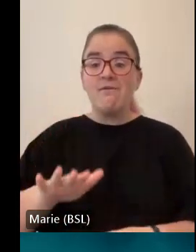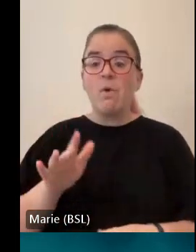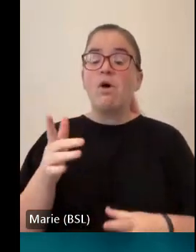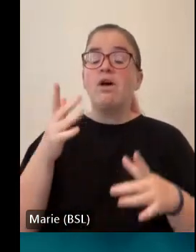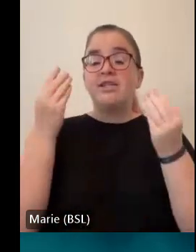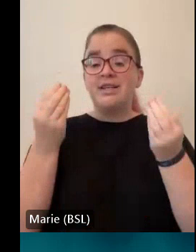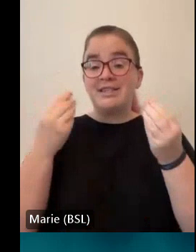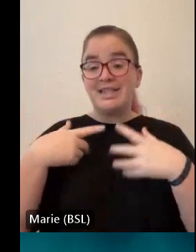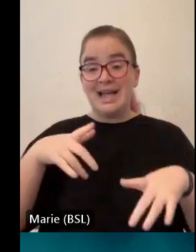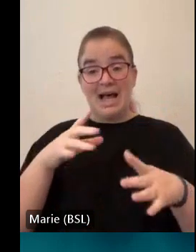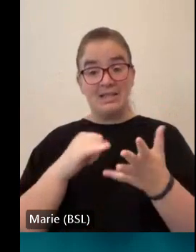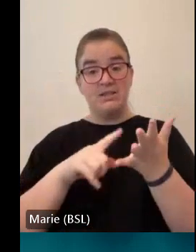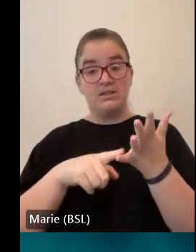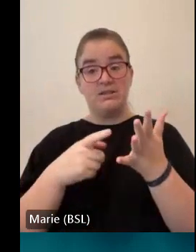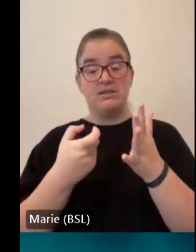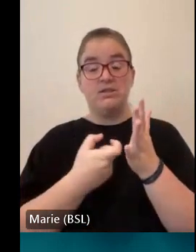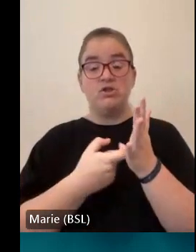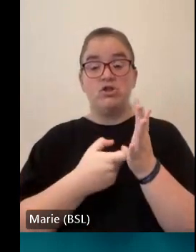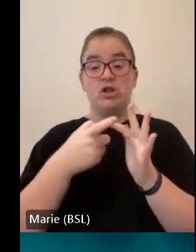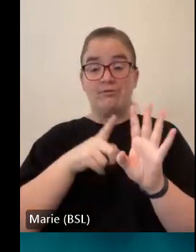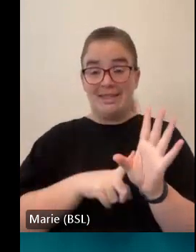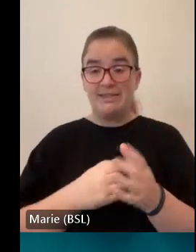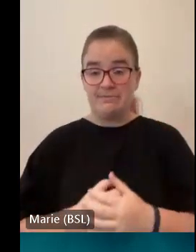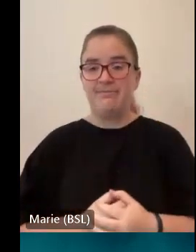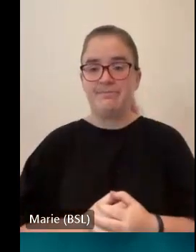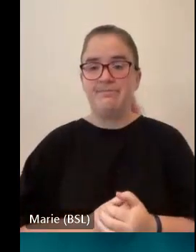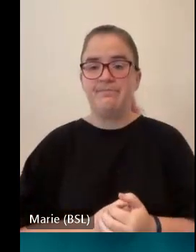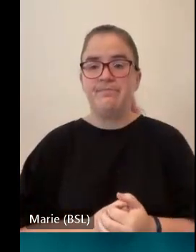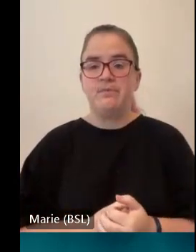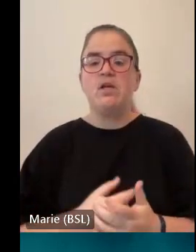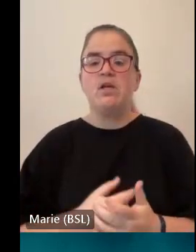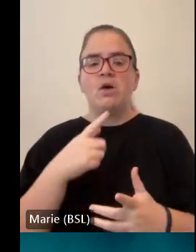And we're gonna start by talking about romance fraud, which